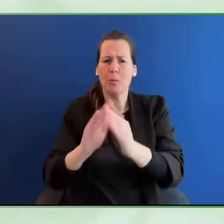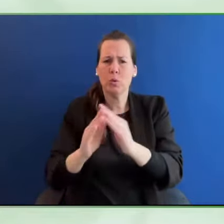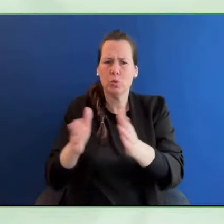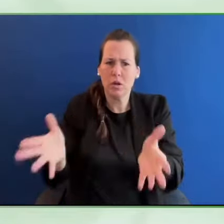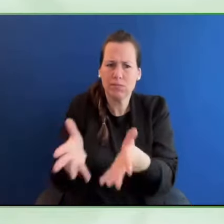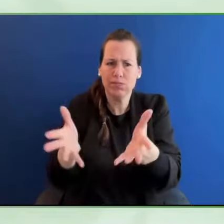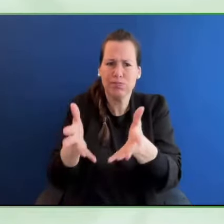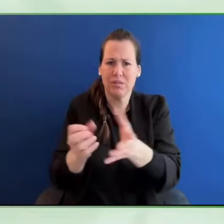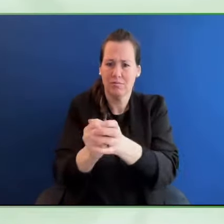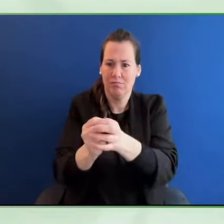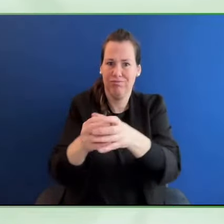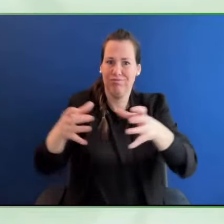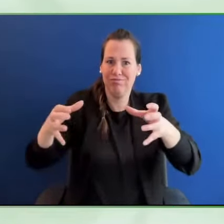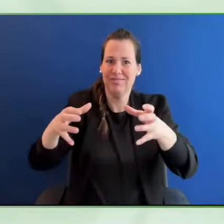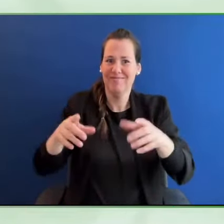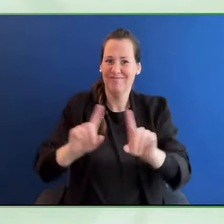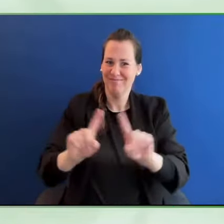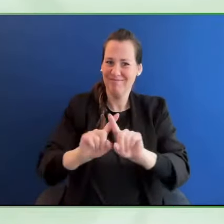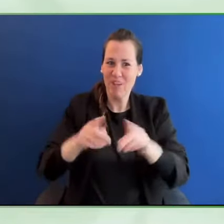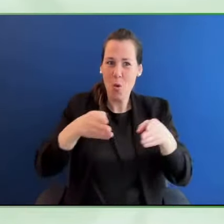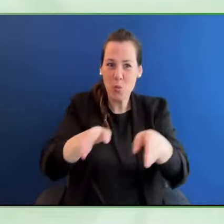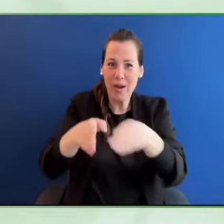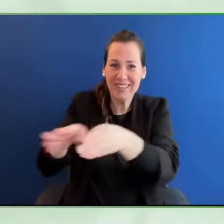legislation that can support you, the right funding sector.